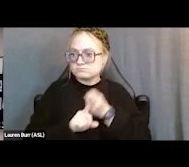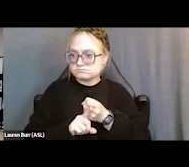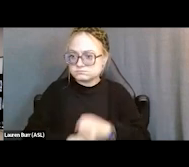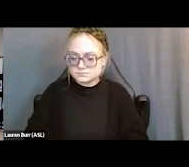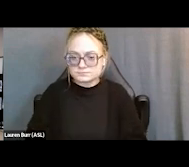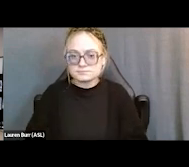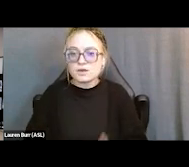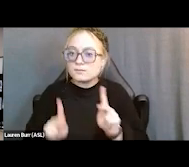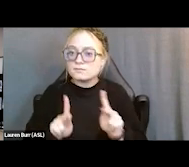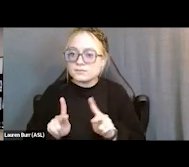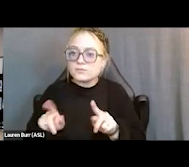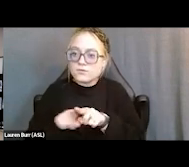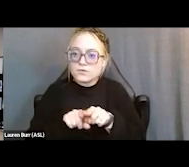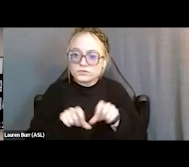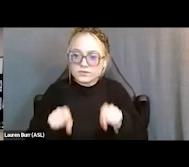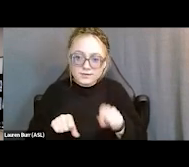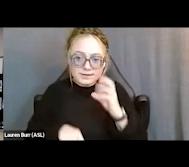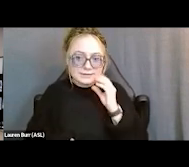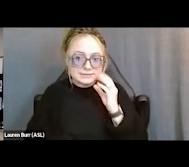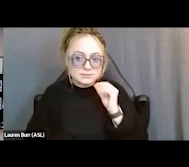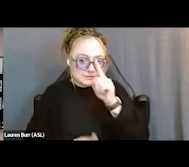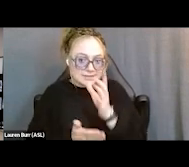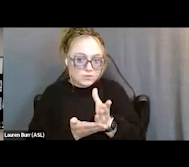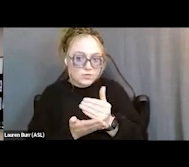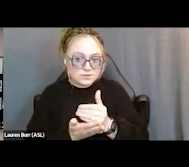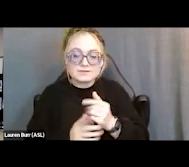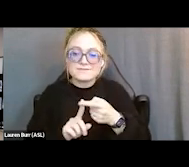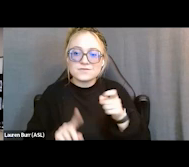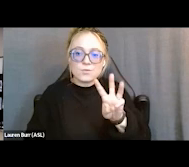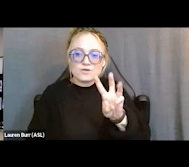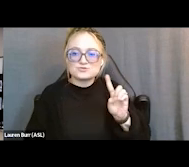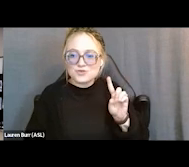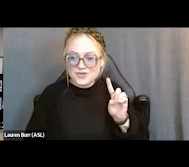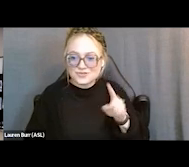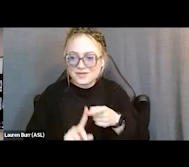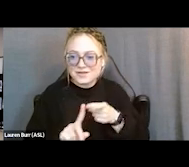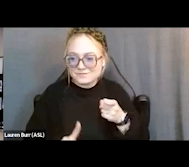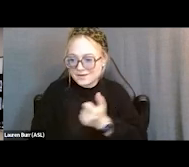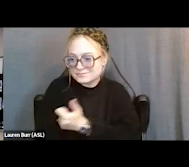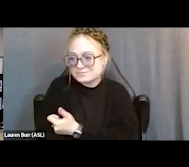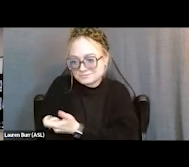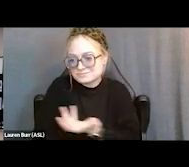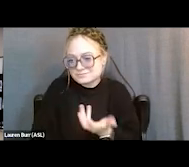People can also experience psychosis as a form of withdrawal from substances, just based on what the substance is.